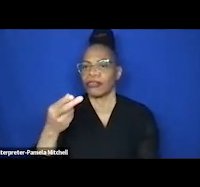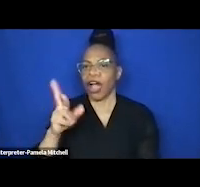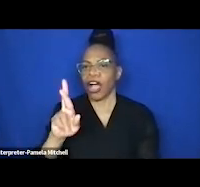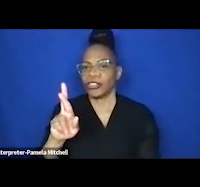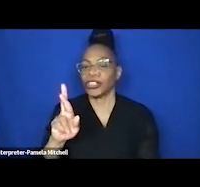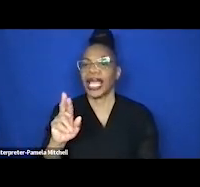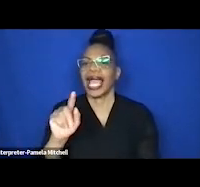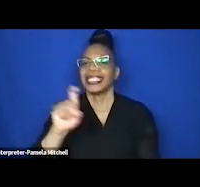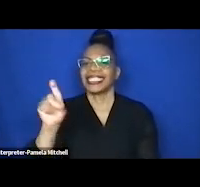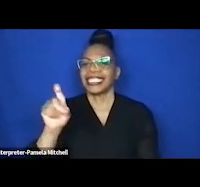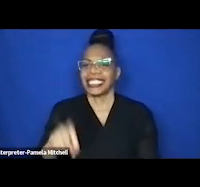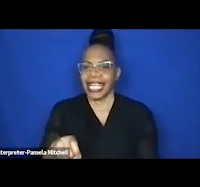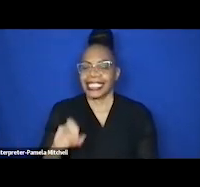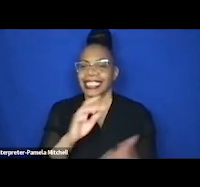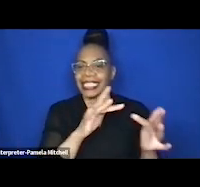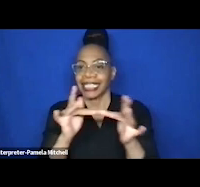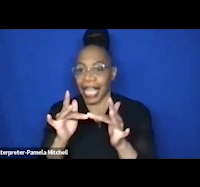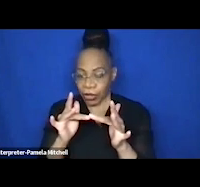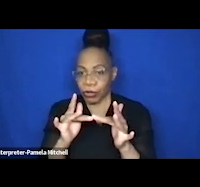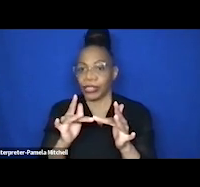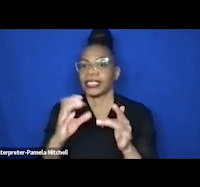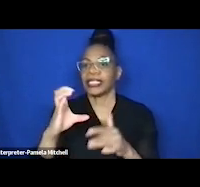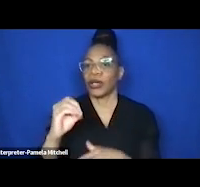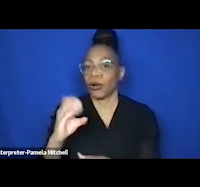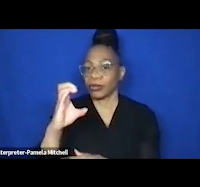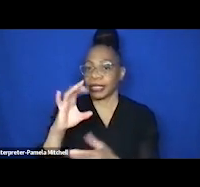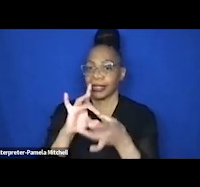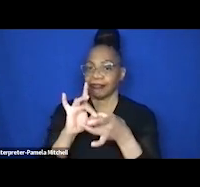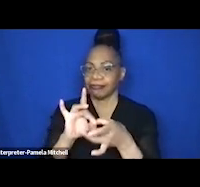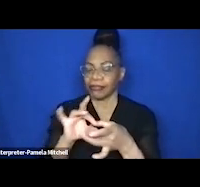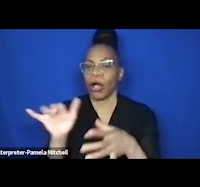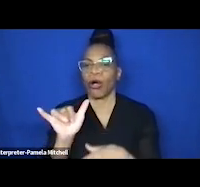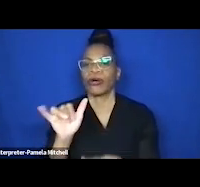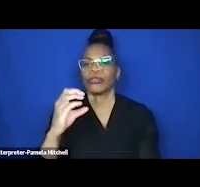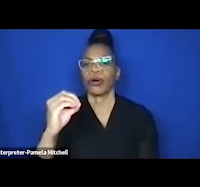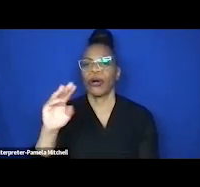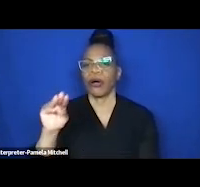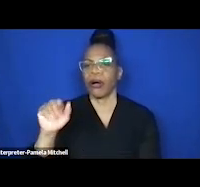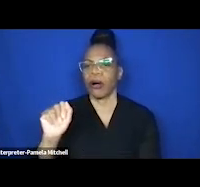which is the Balance of State CoC in Texas. Then also Omar Martinez,